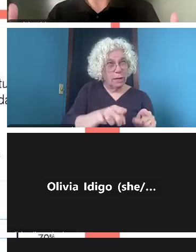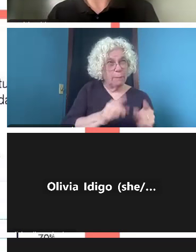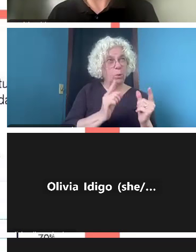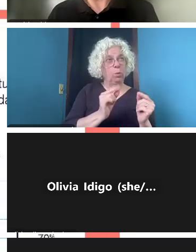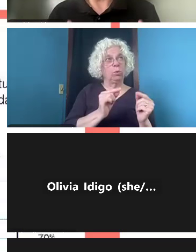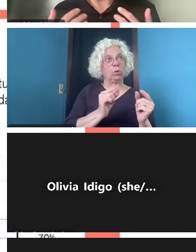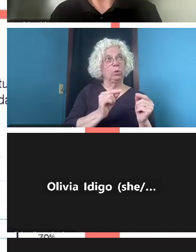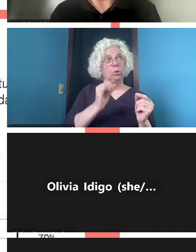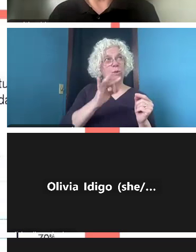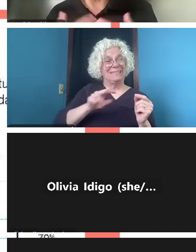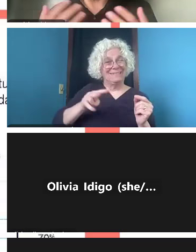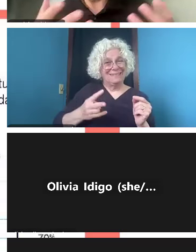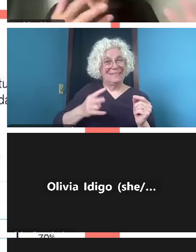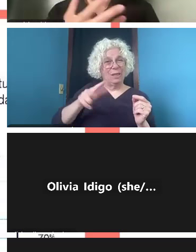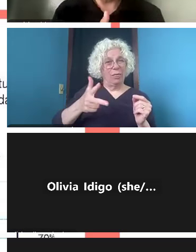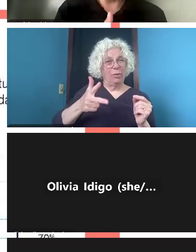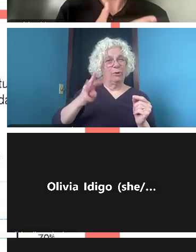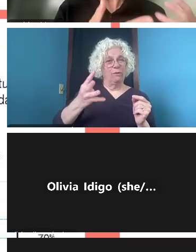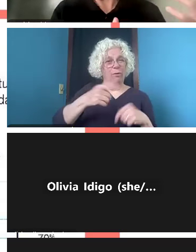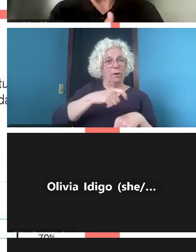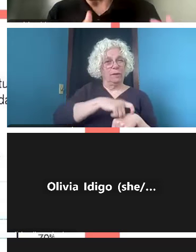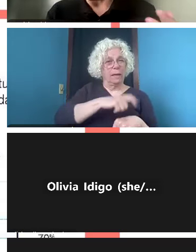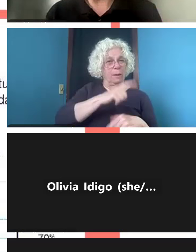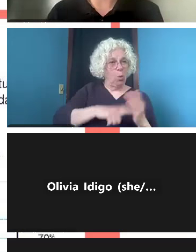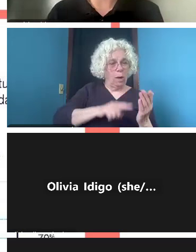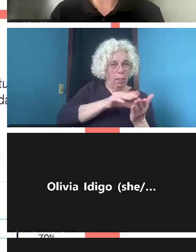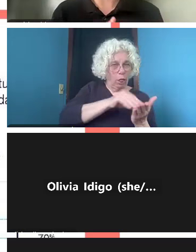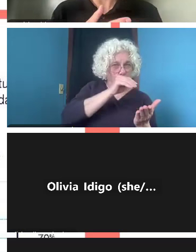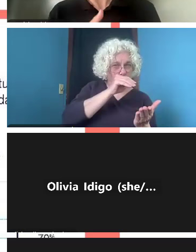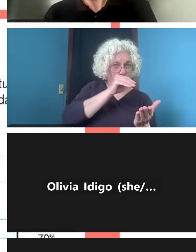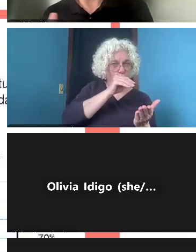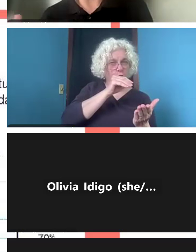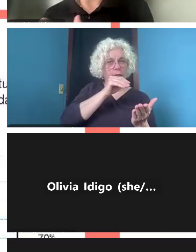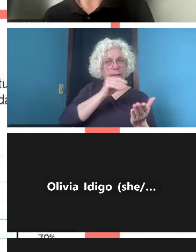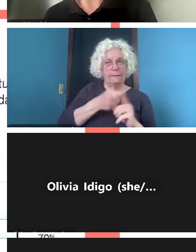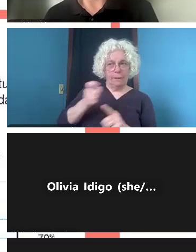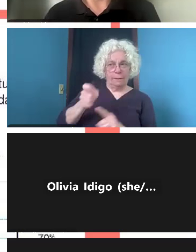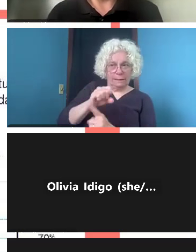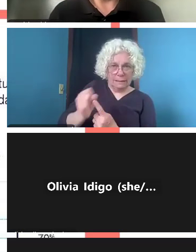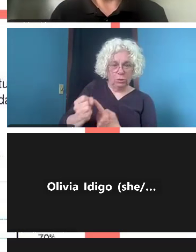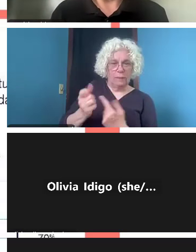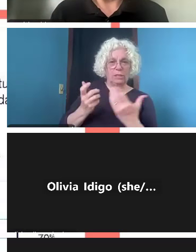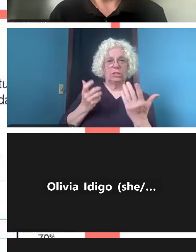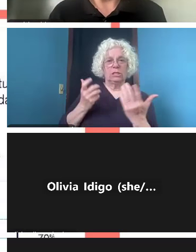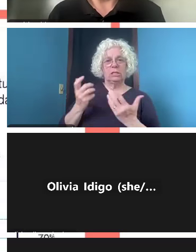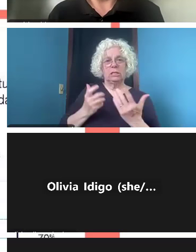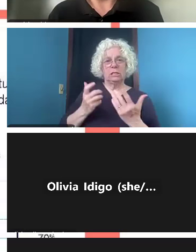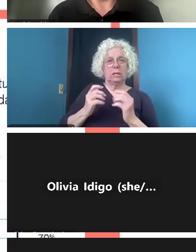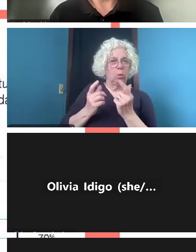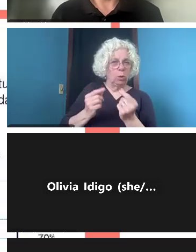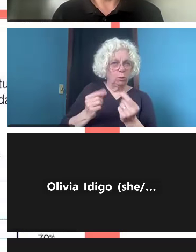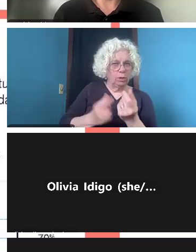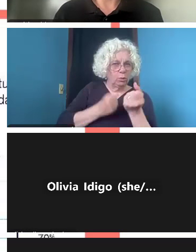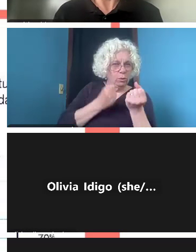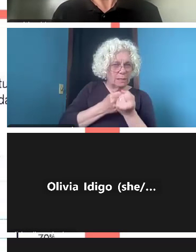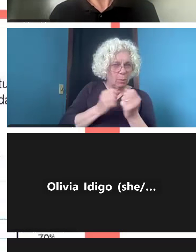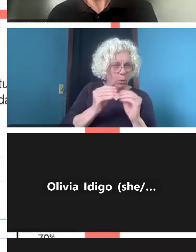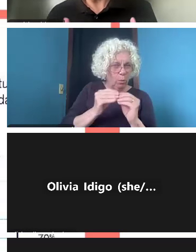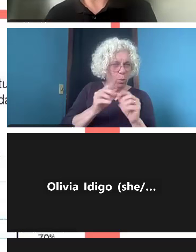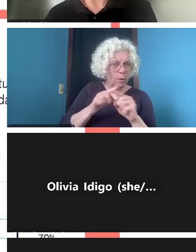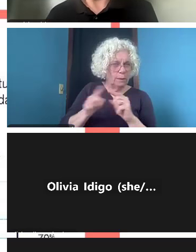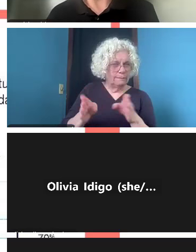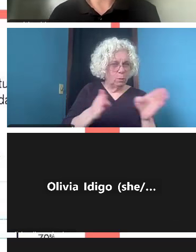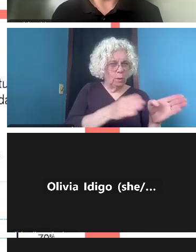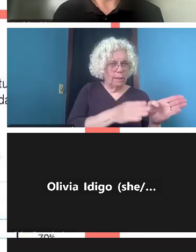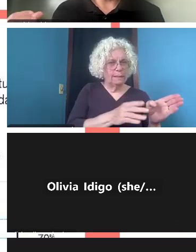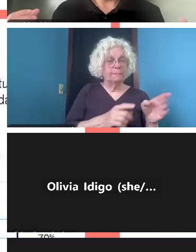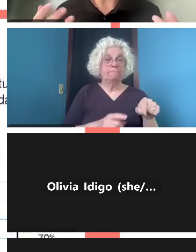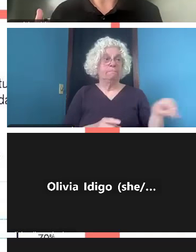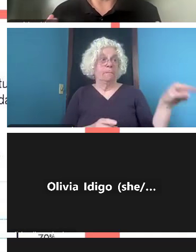Where else, you know, if they had a nether experience, have they learned sort of situationally where they might be more of a support in different areas?